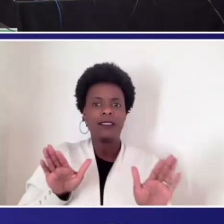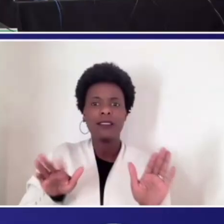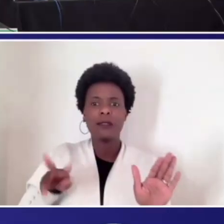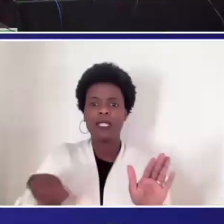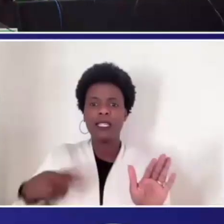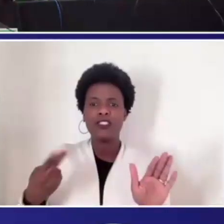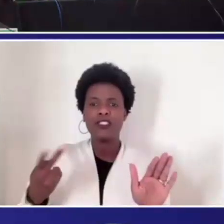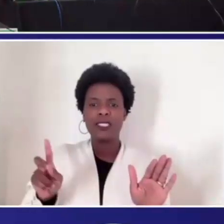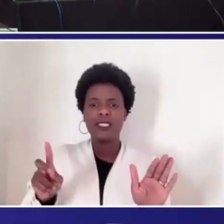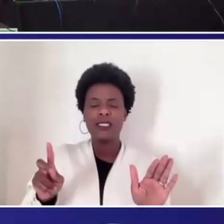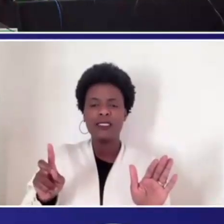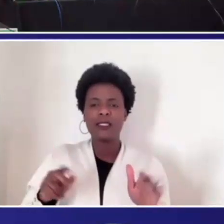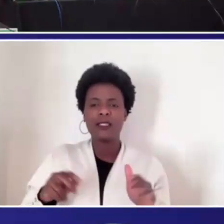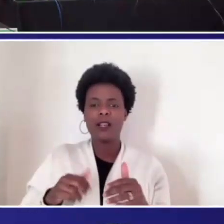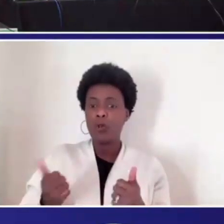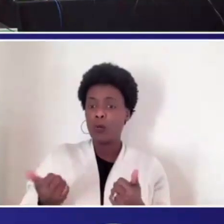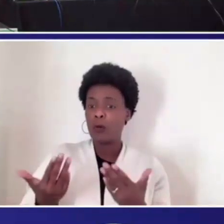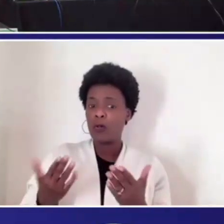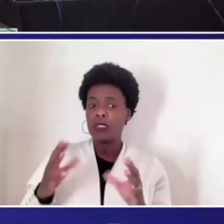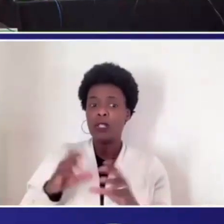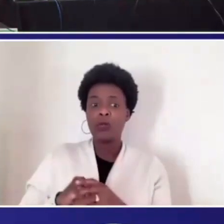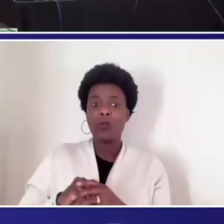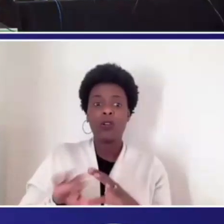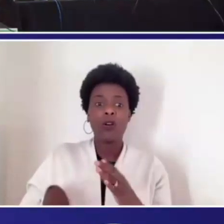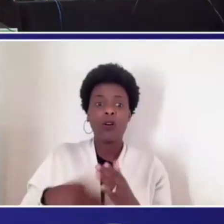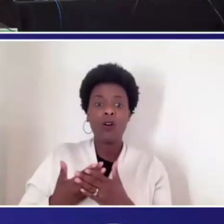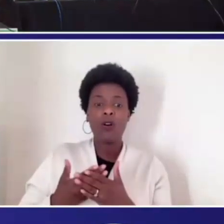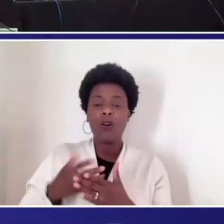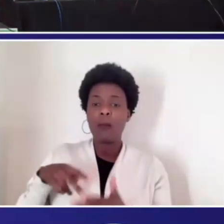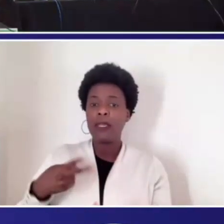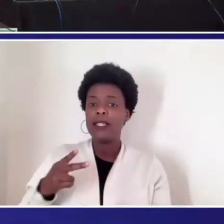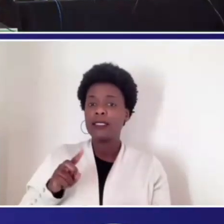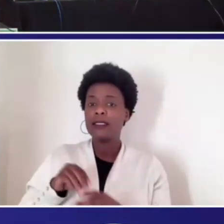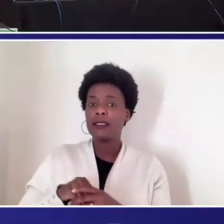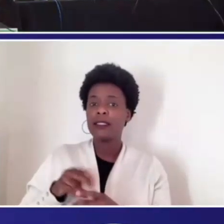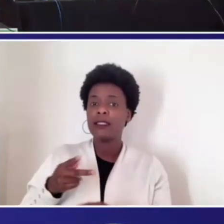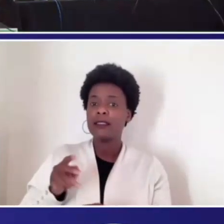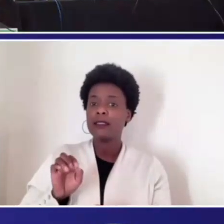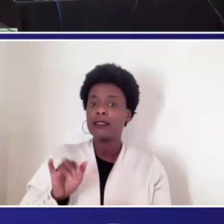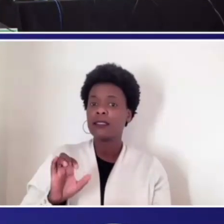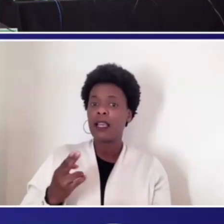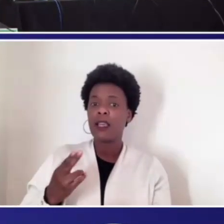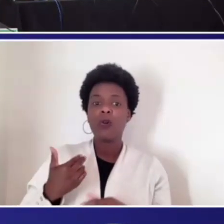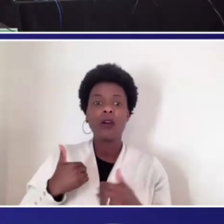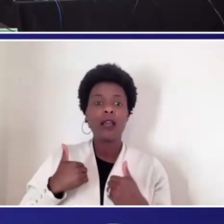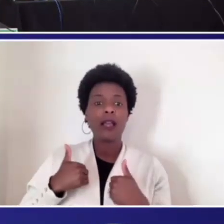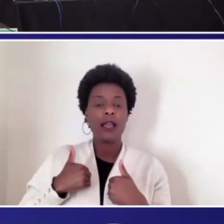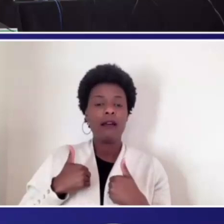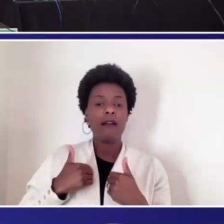Are you proposing including all PhDs in psych, or do you think there's a way to split up a PhD in psych so that a student